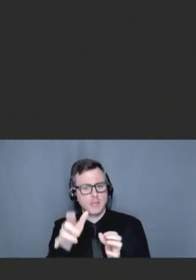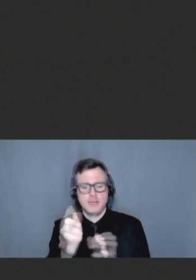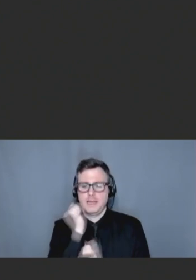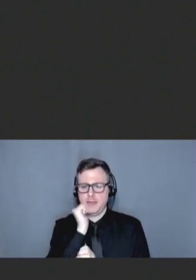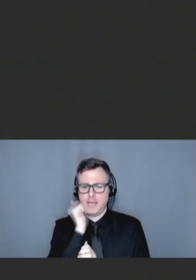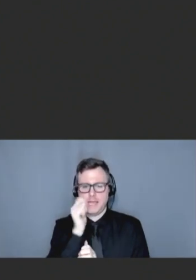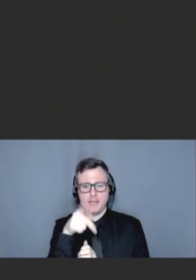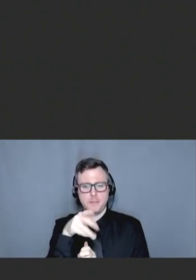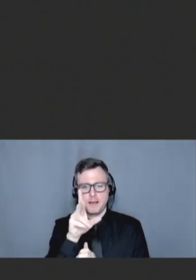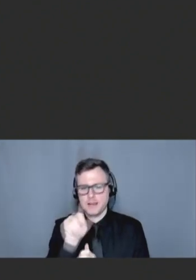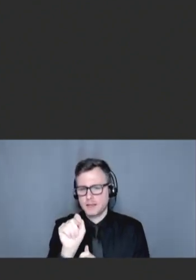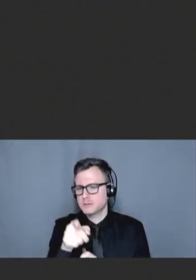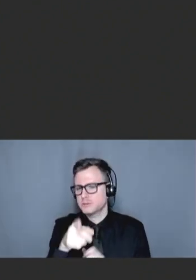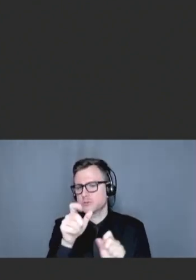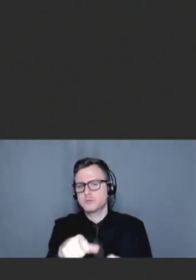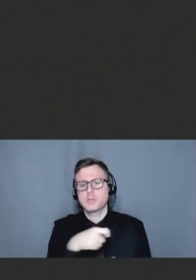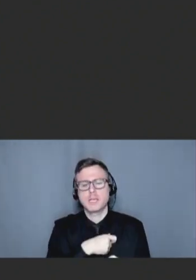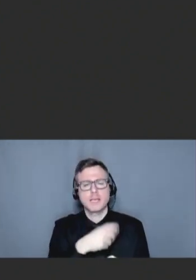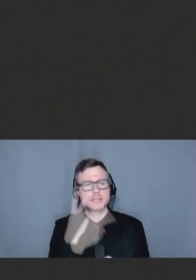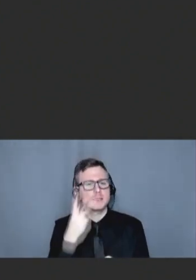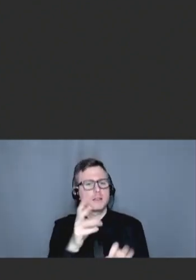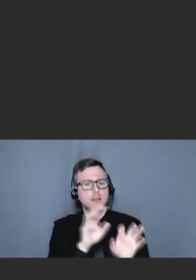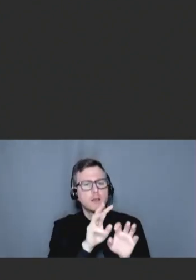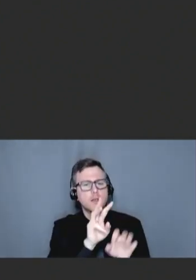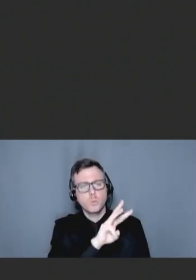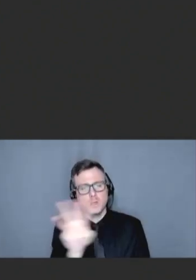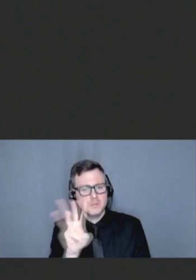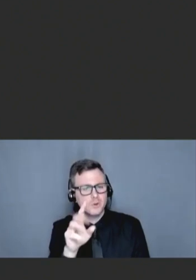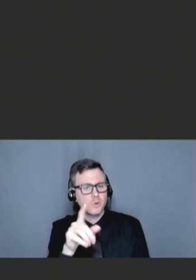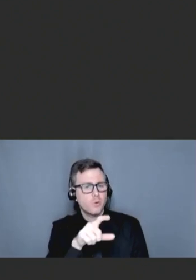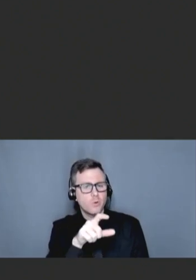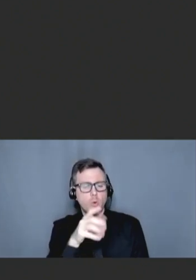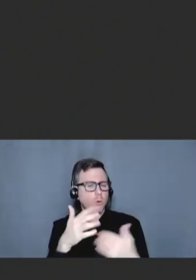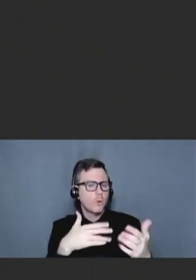website or wherever you receive your podcasts.